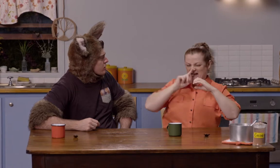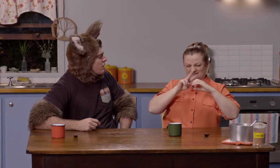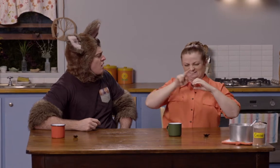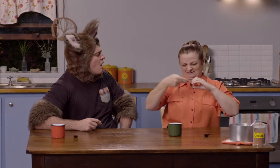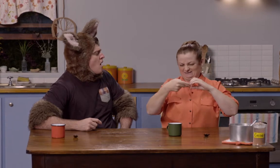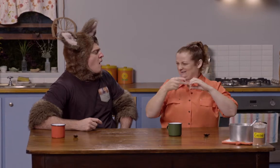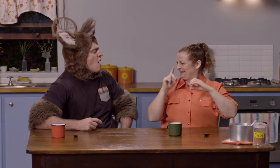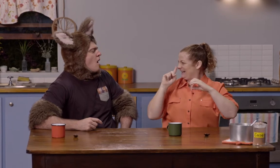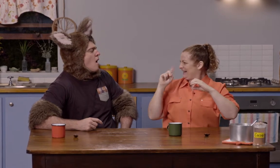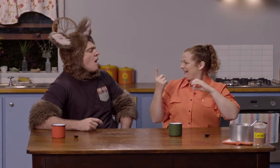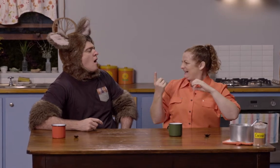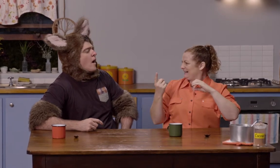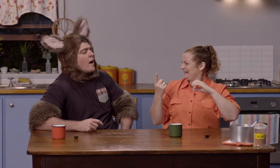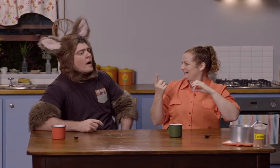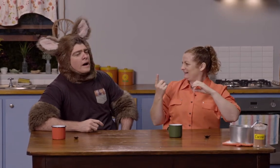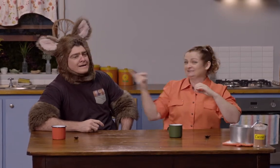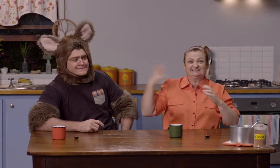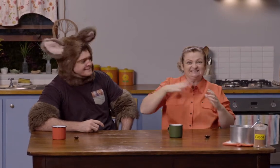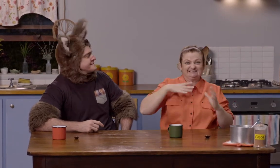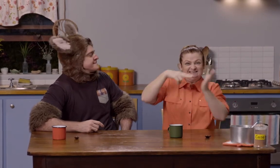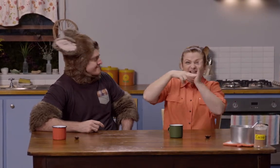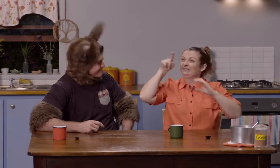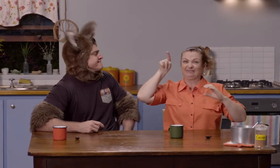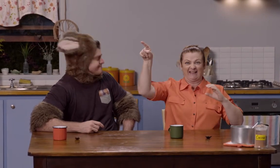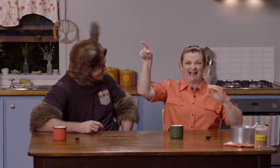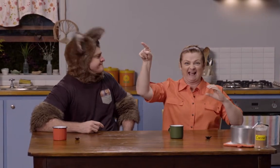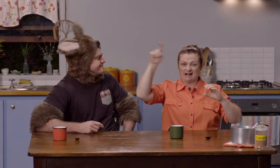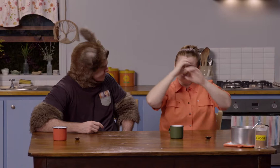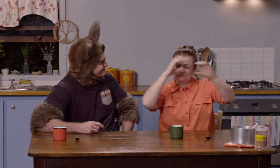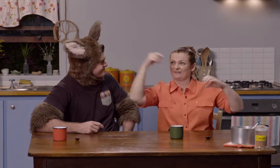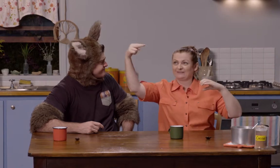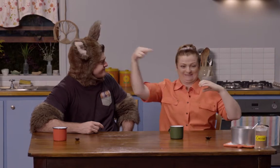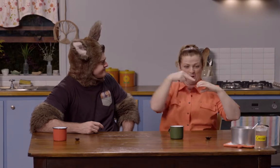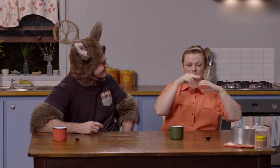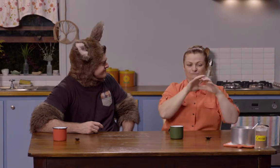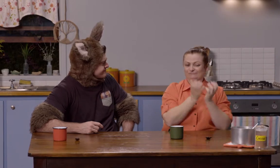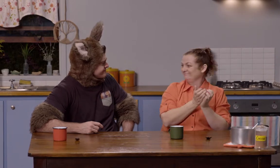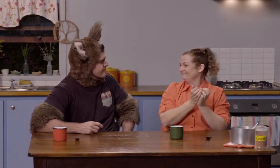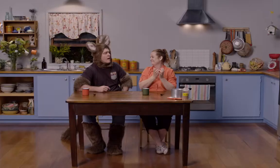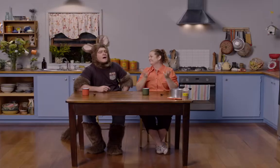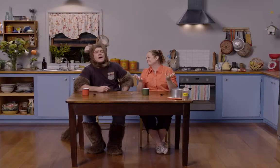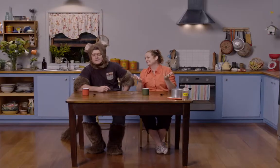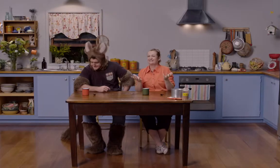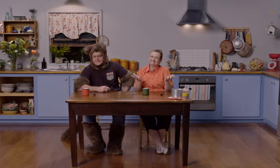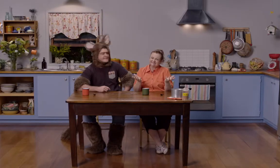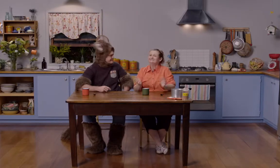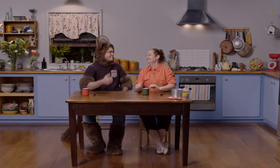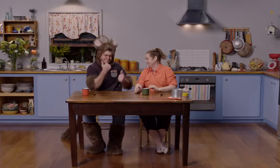Oh! But to see the Earth, we'd need to be standing on the moon.